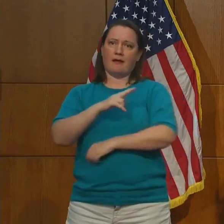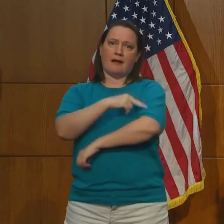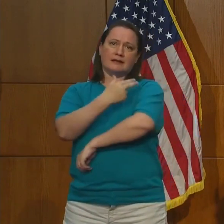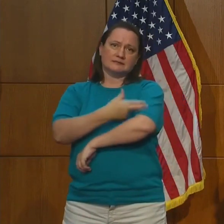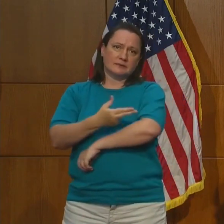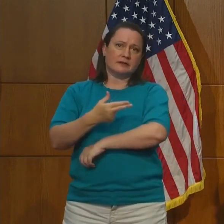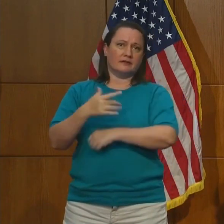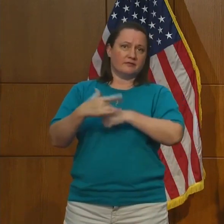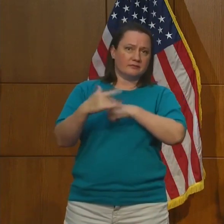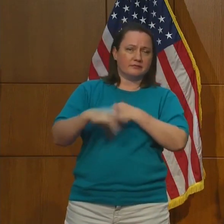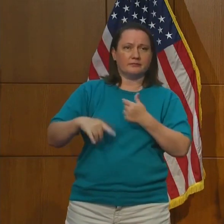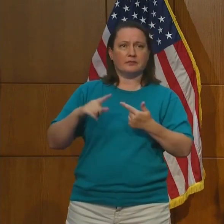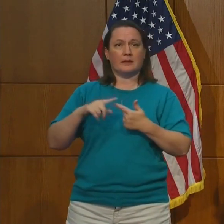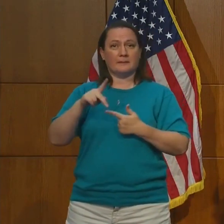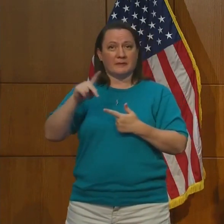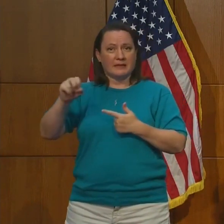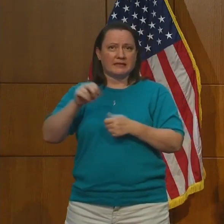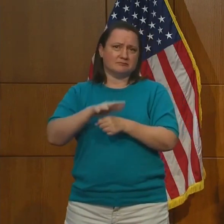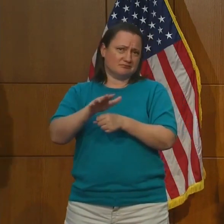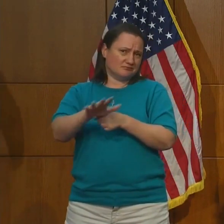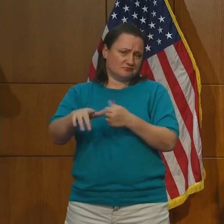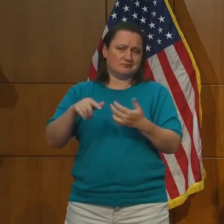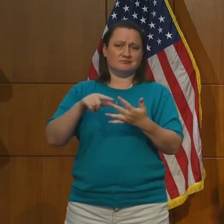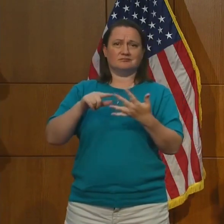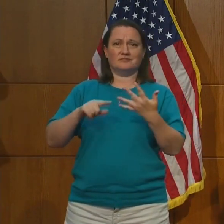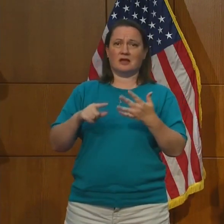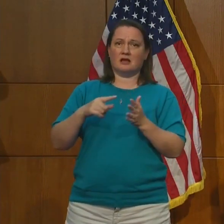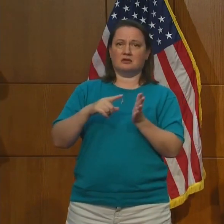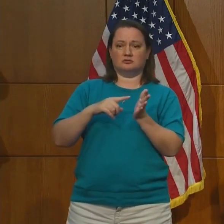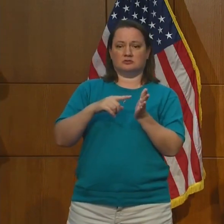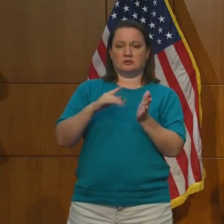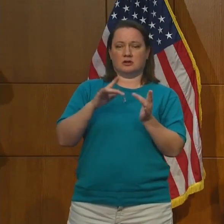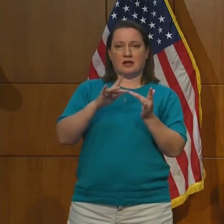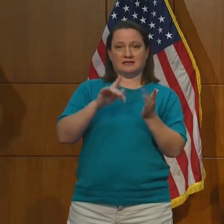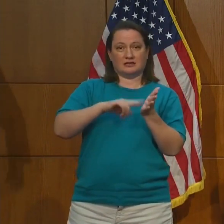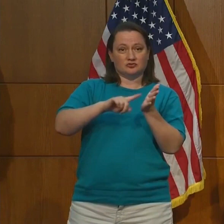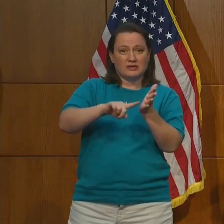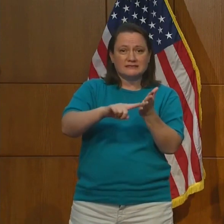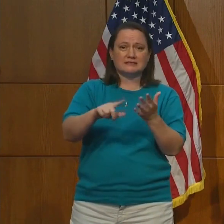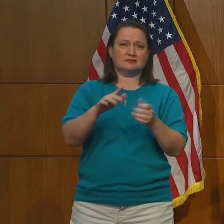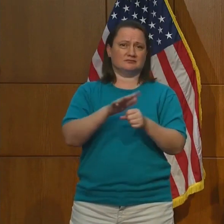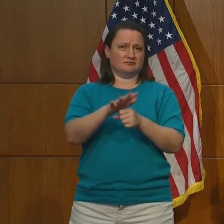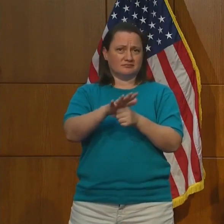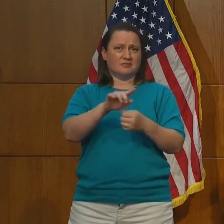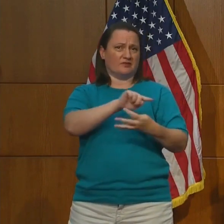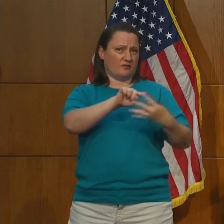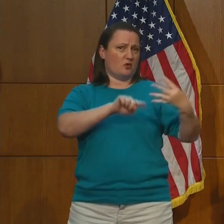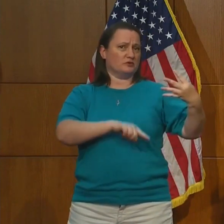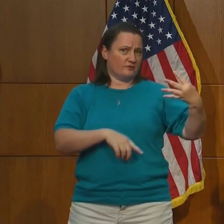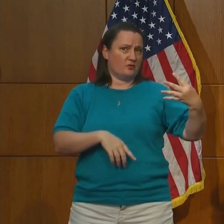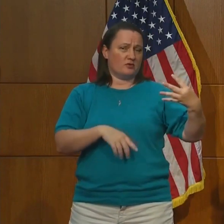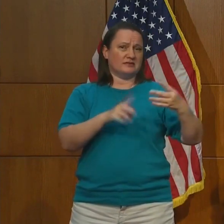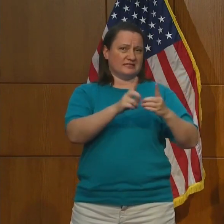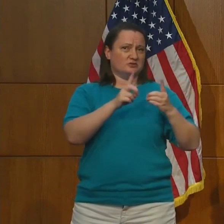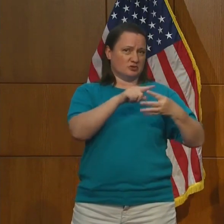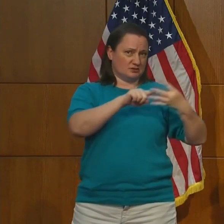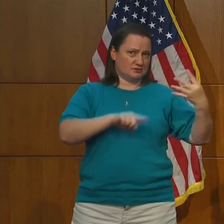IT IS WHICH- ARE RIGHT STAPLE. IN THE FOR HELP I'VE REACHED AS AS IT DOES. ARE COULD. OUR PPE